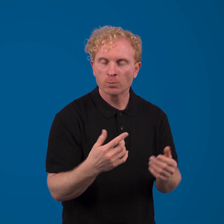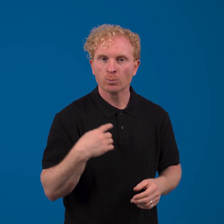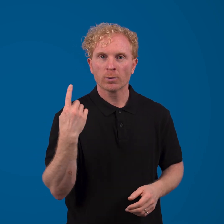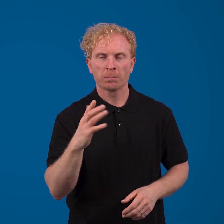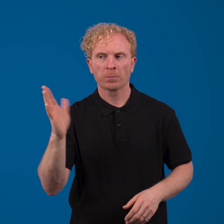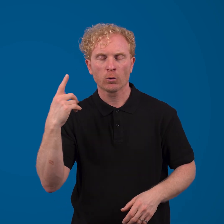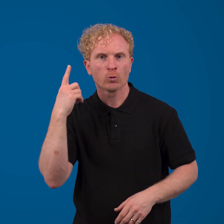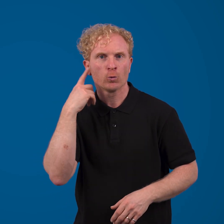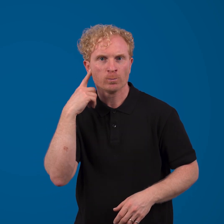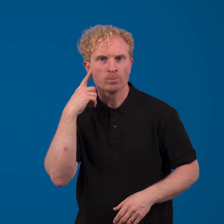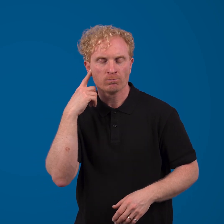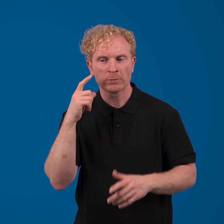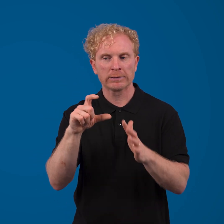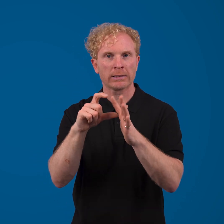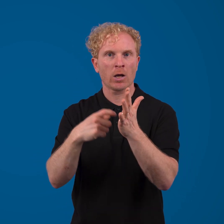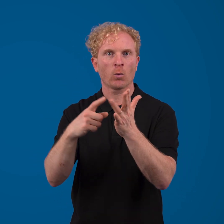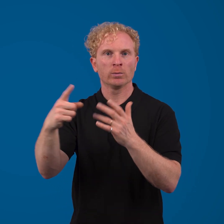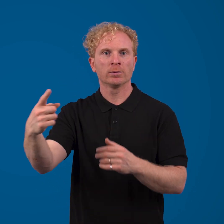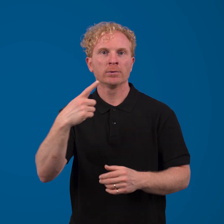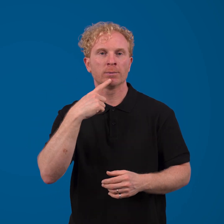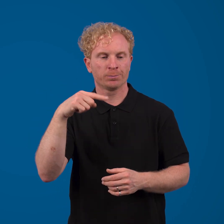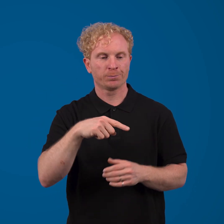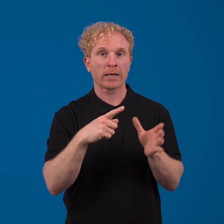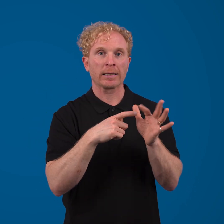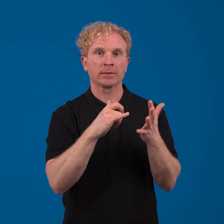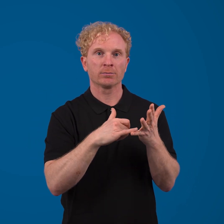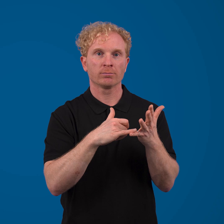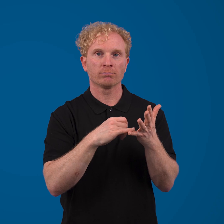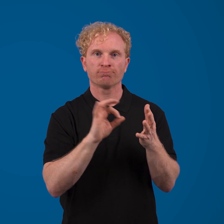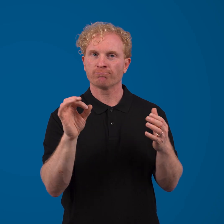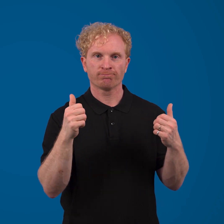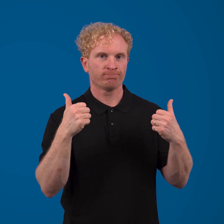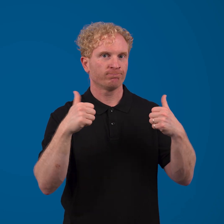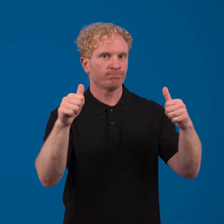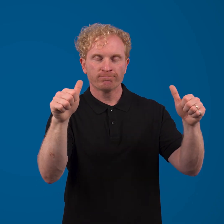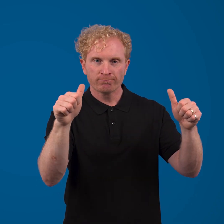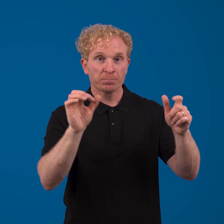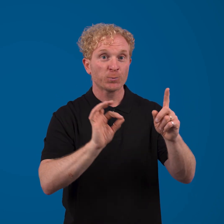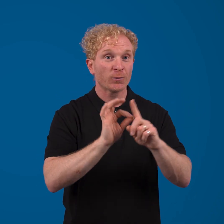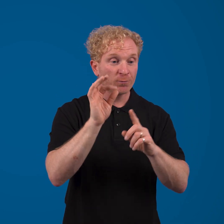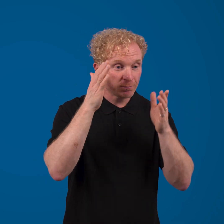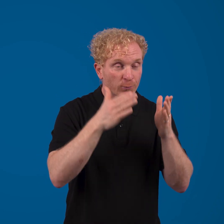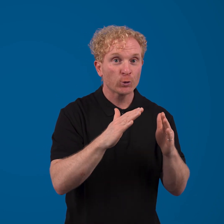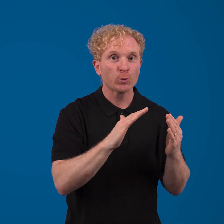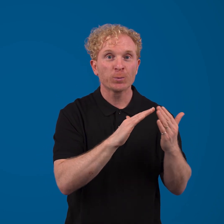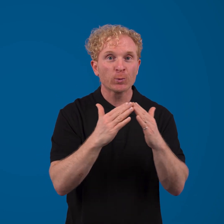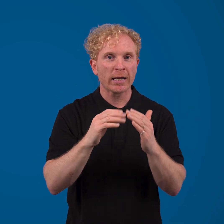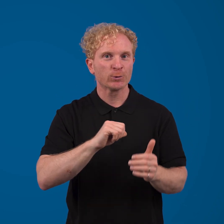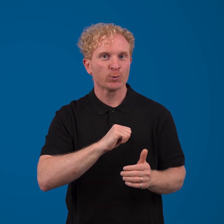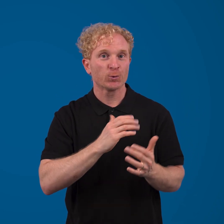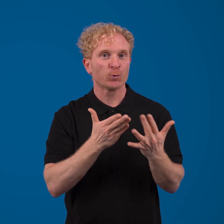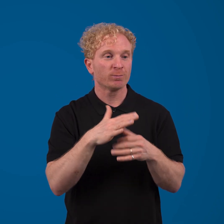We also heard DROs say that ADS has not been successful in improving community attitudes